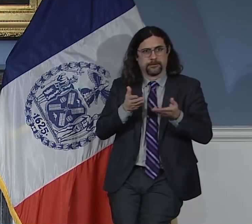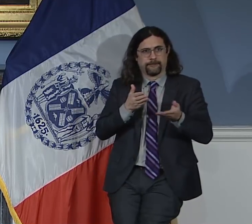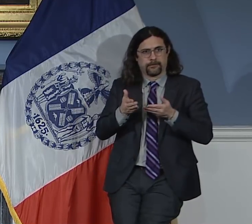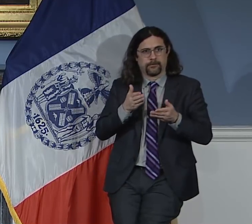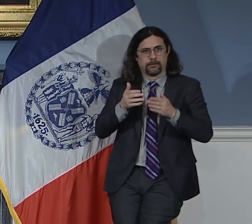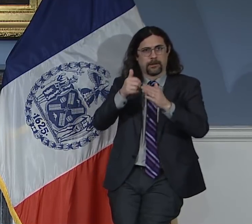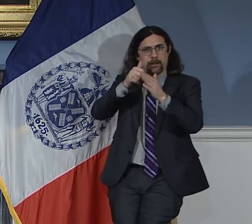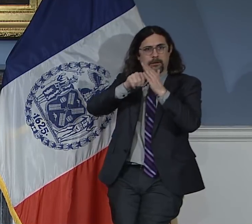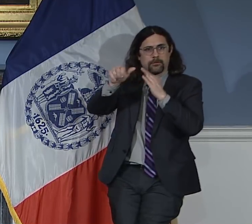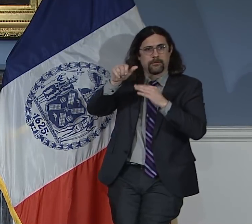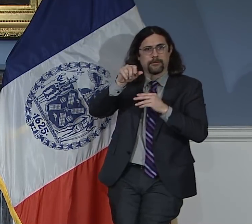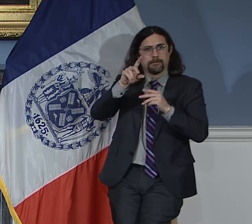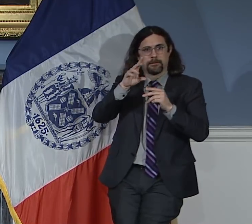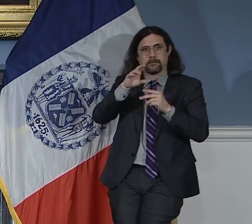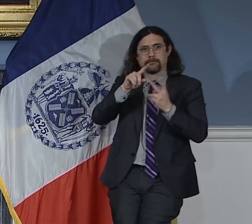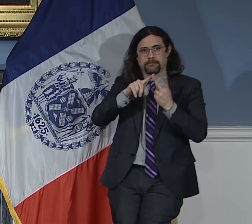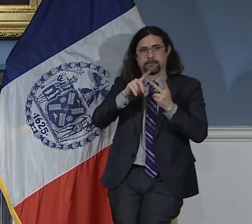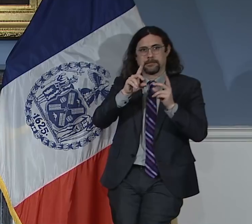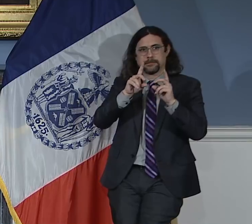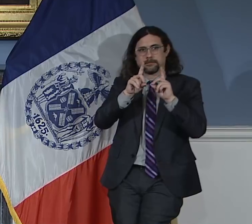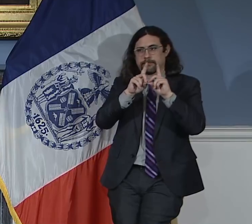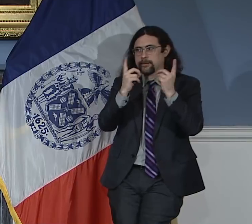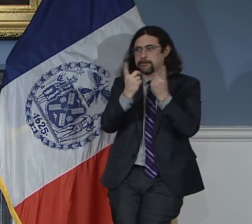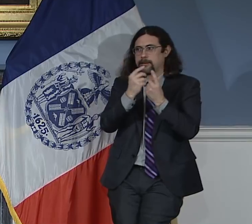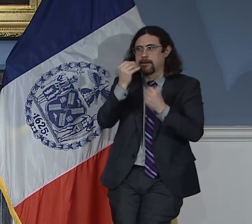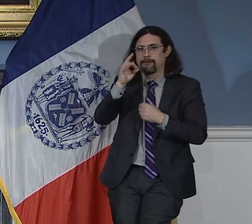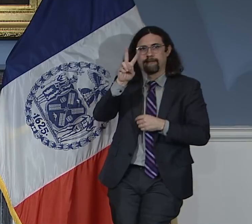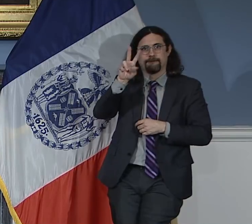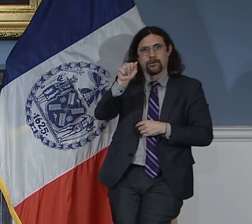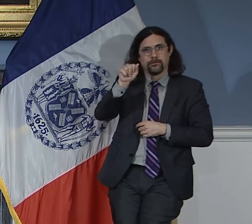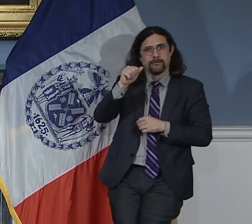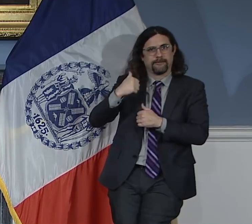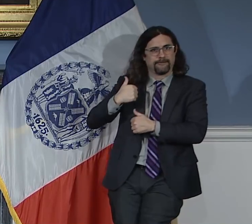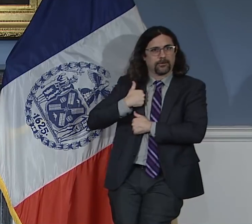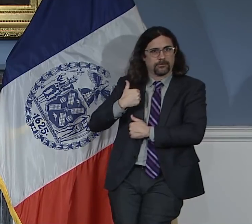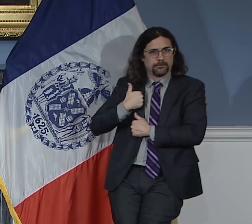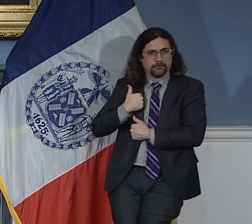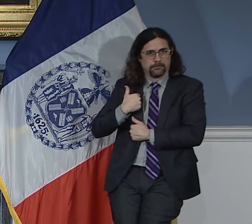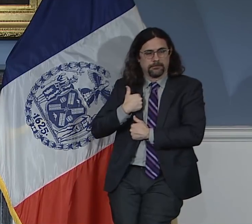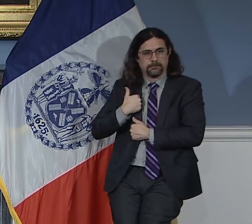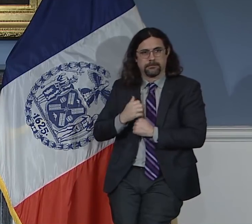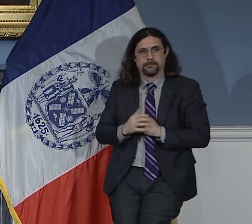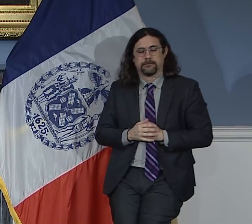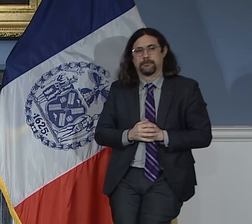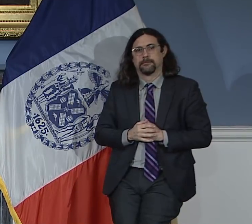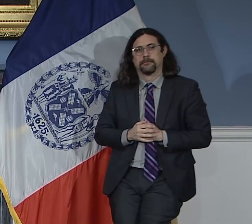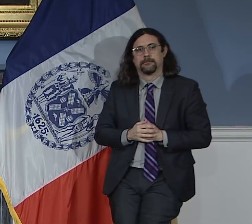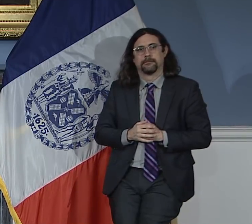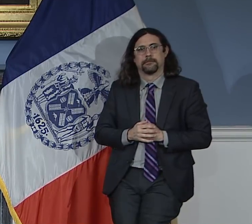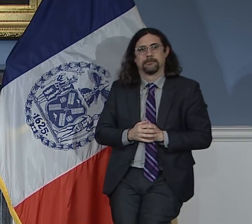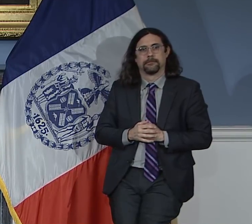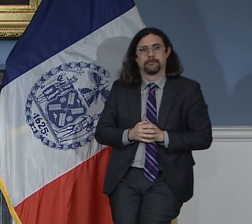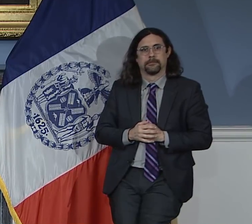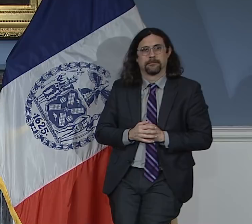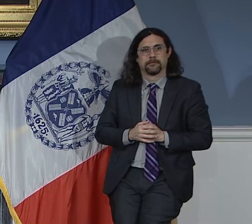AZAR AND CSEREATRYO RBTER WILKE, DEPARTMENT OF VETERANS AAIFFRS, THIS LAYS OUT VERY CLERALYUR O REQUEST THAT THE